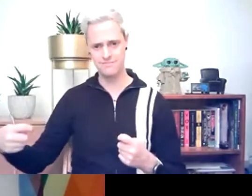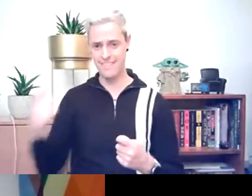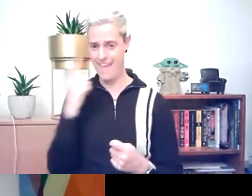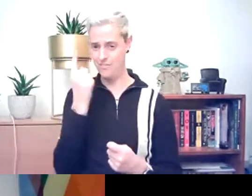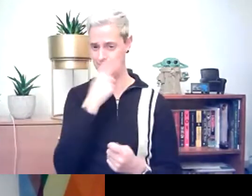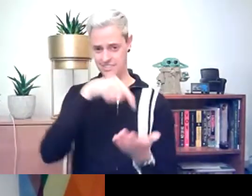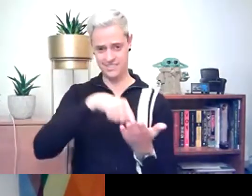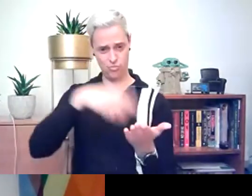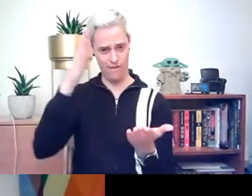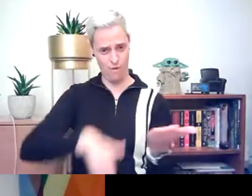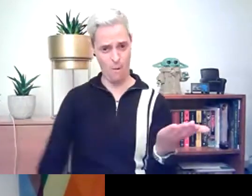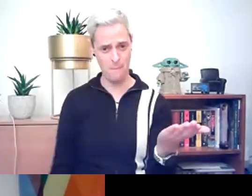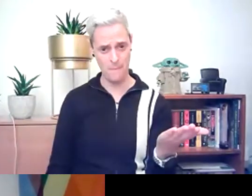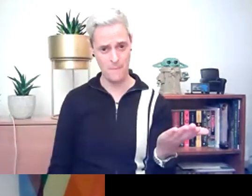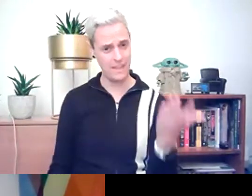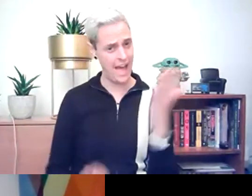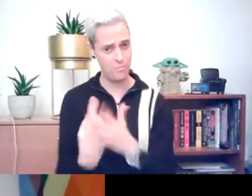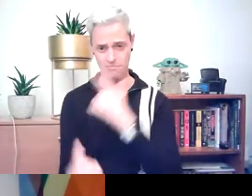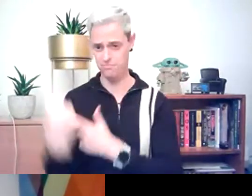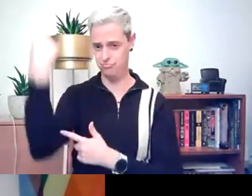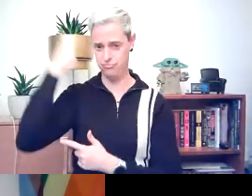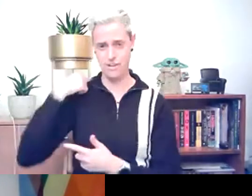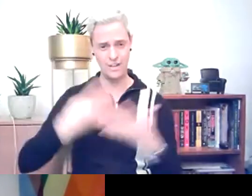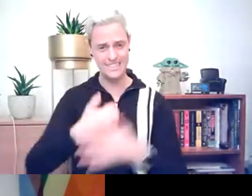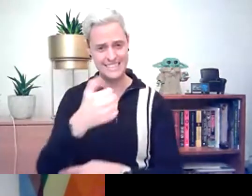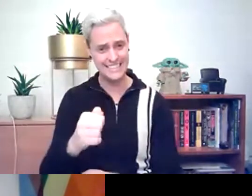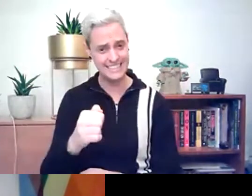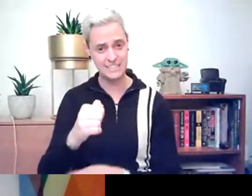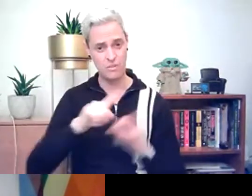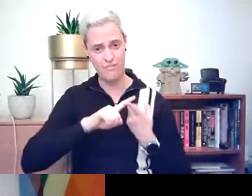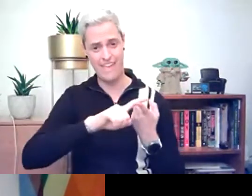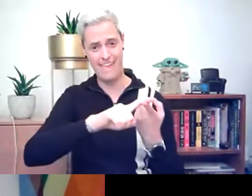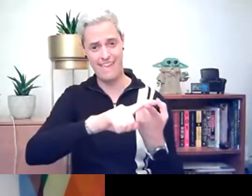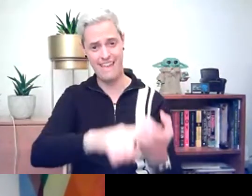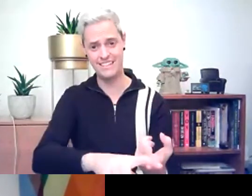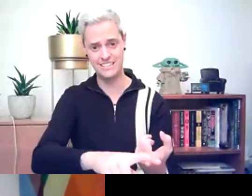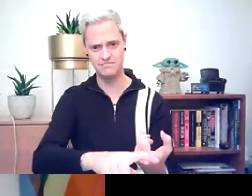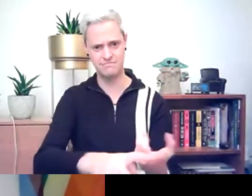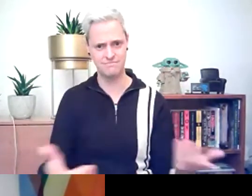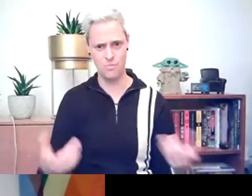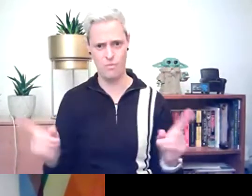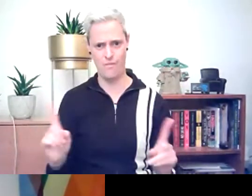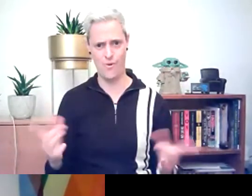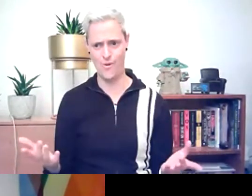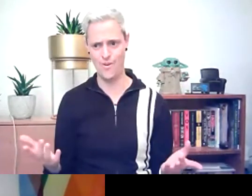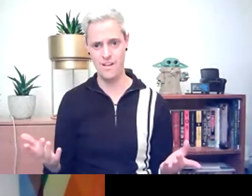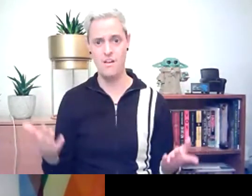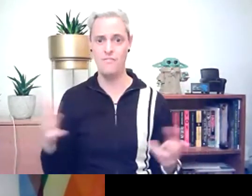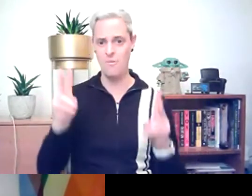it. It was something that happened in the 60s. 18:55:25 It's been perpetuated for decades, on the balance of expert opinion.